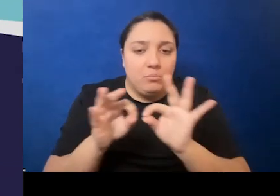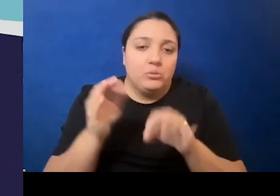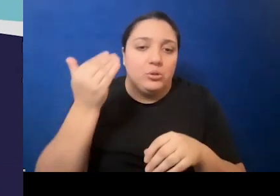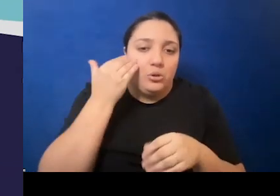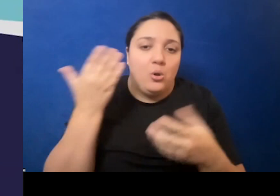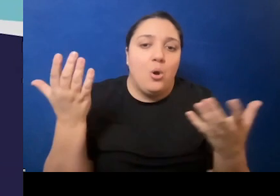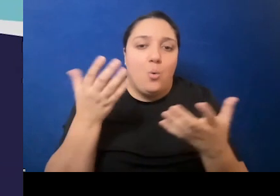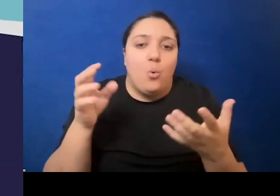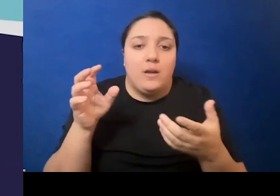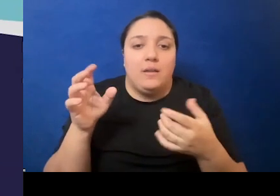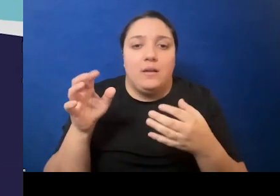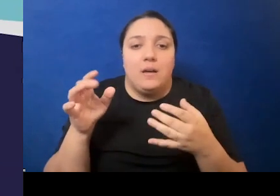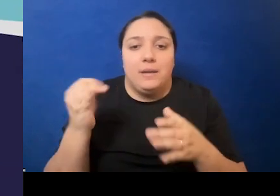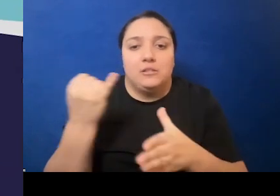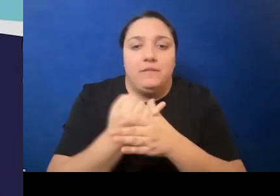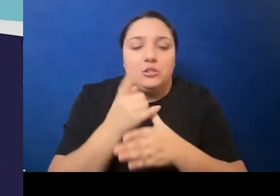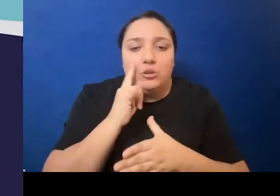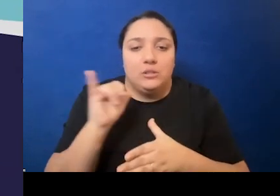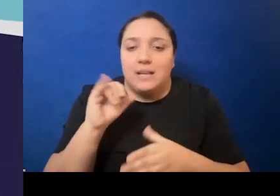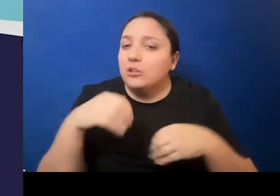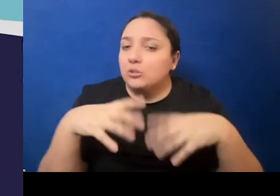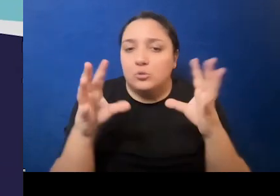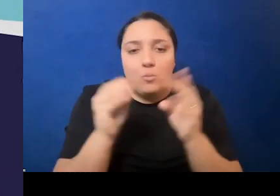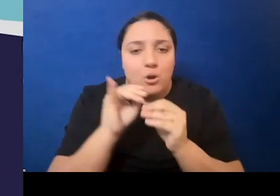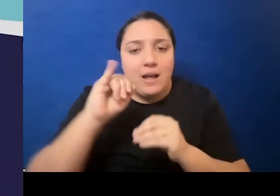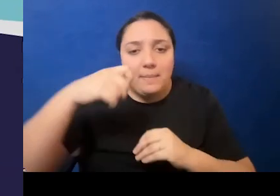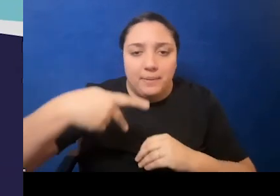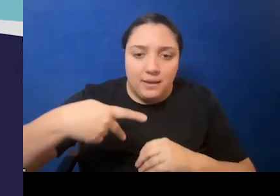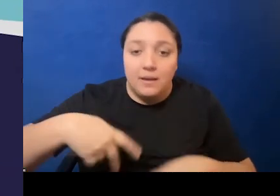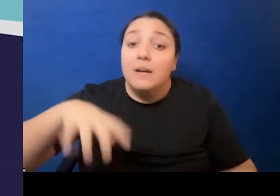INTERVENTIONS WILL BE FOR ANXIETY. NO MORE IEP. OKAY.